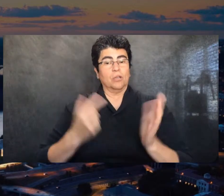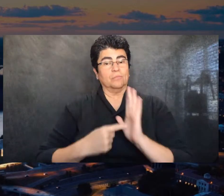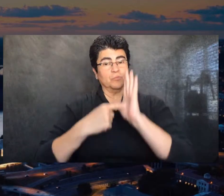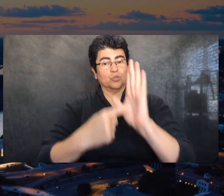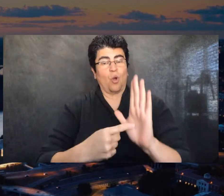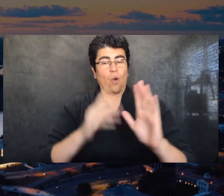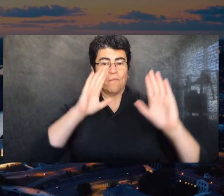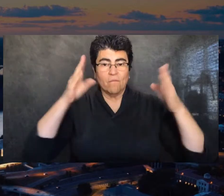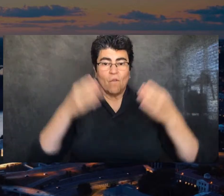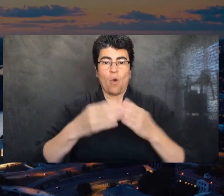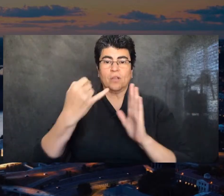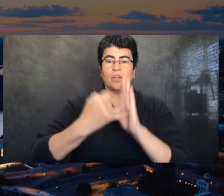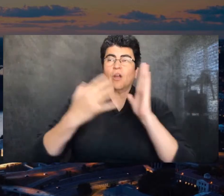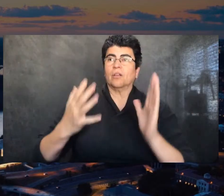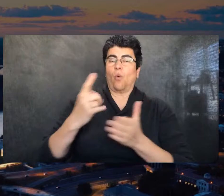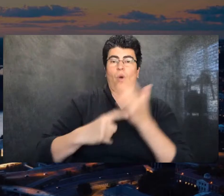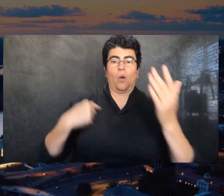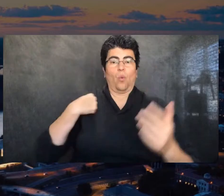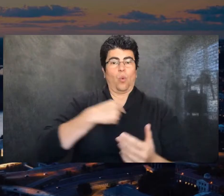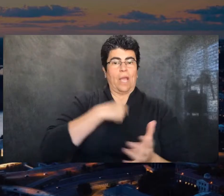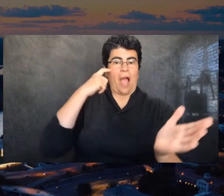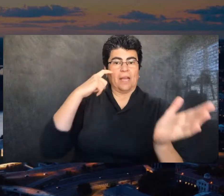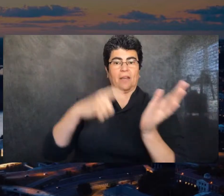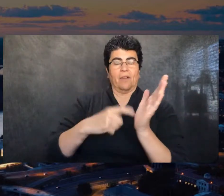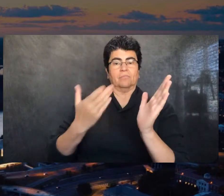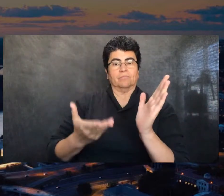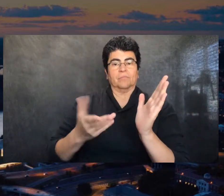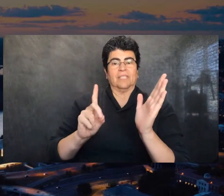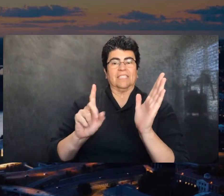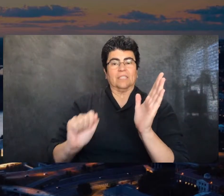with what we identify as disabilities,